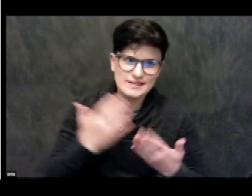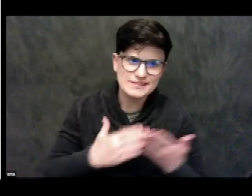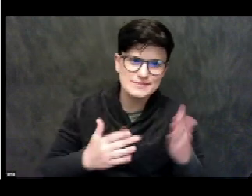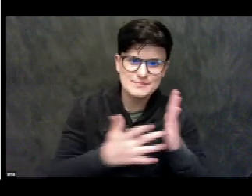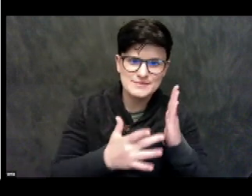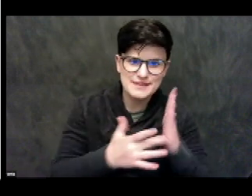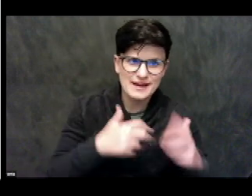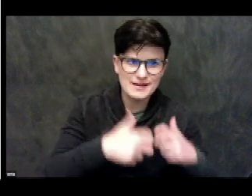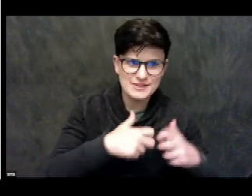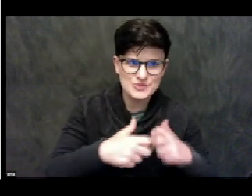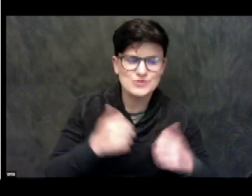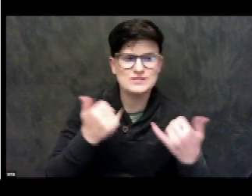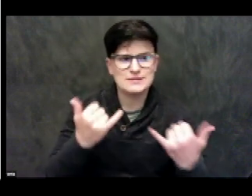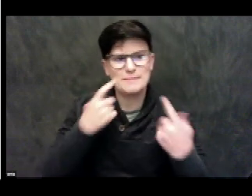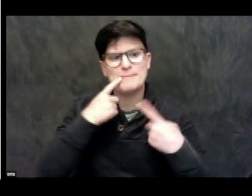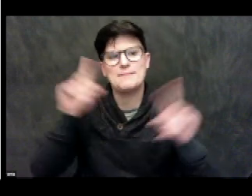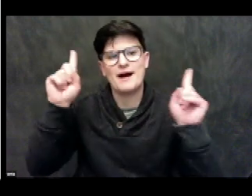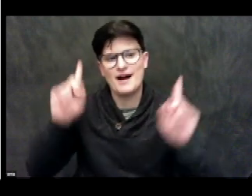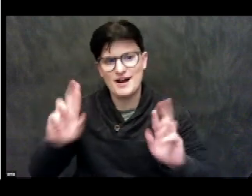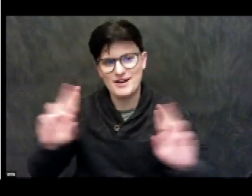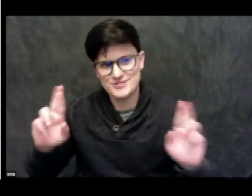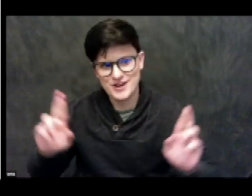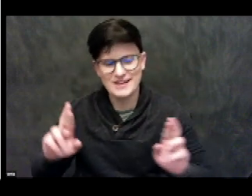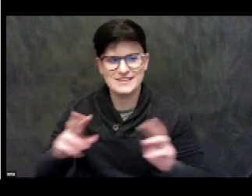finally ready to get started.